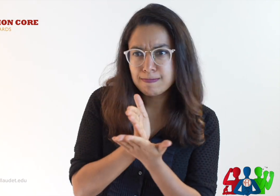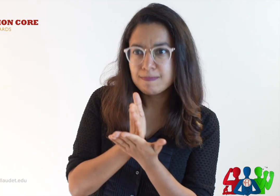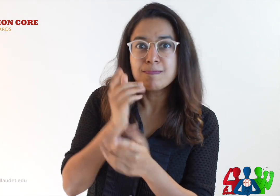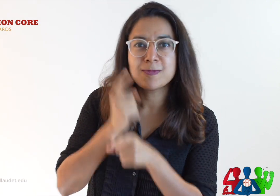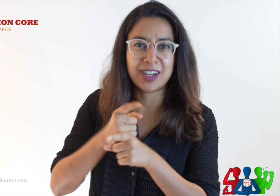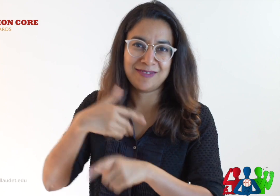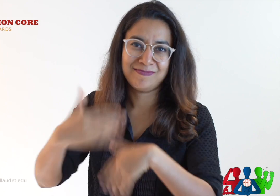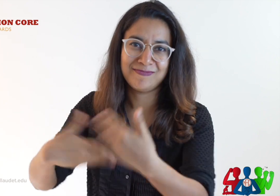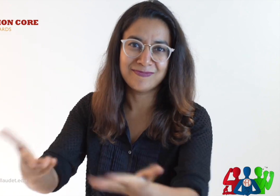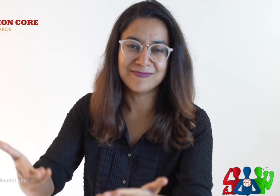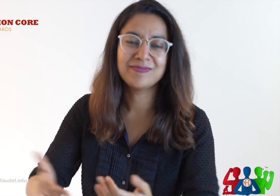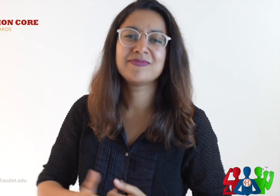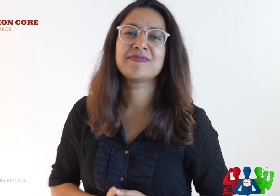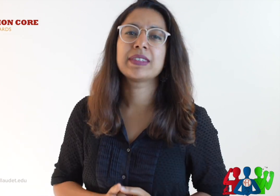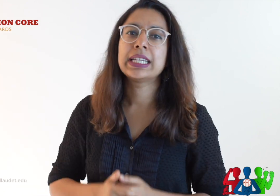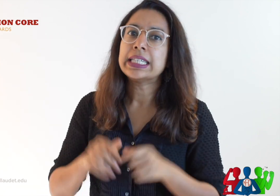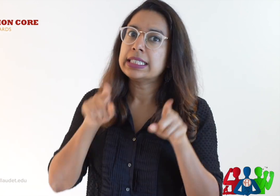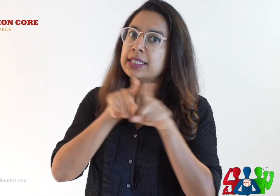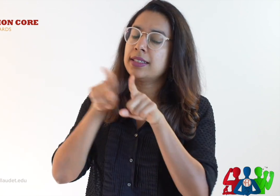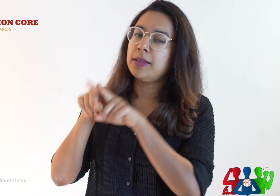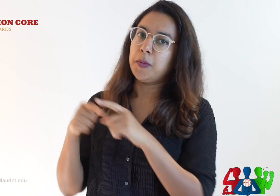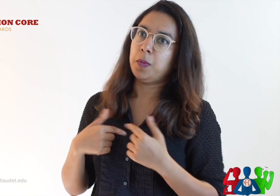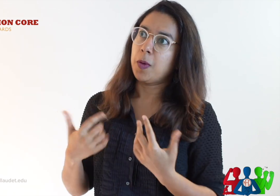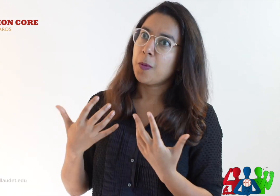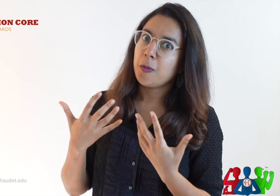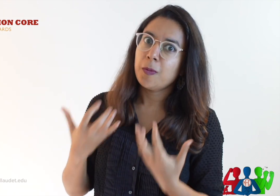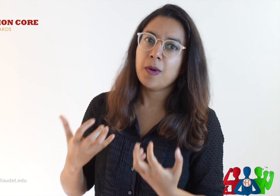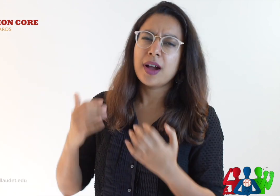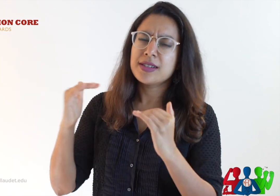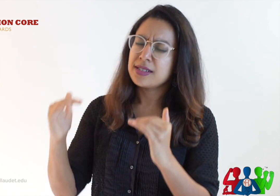we can follow the common core state standards to get on the right track.